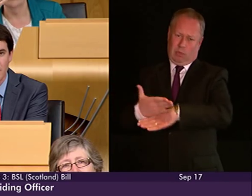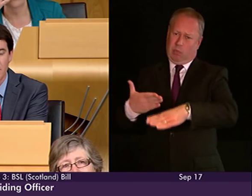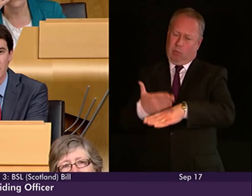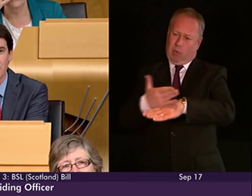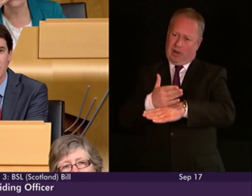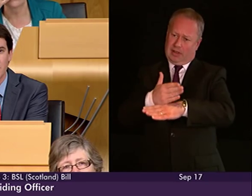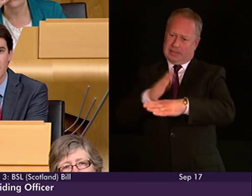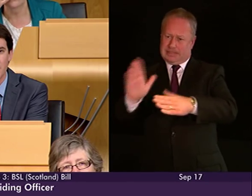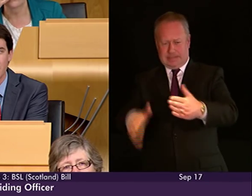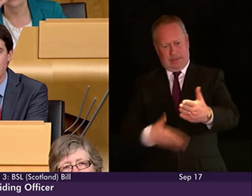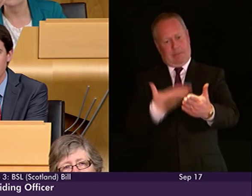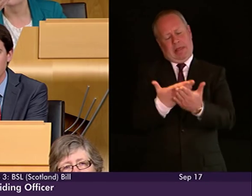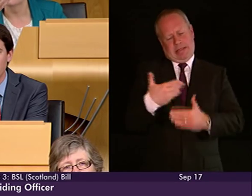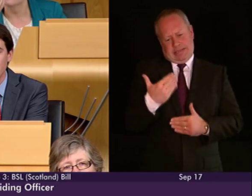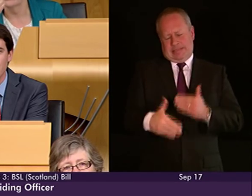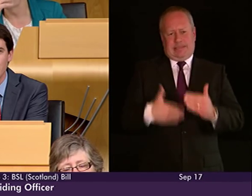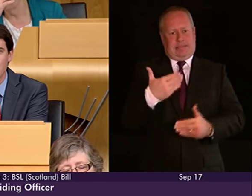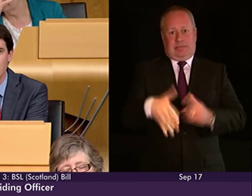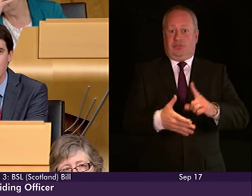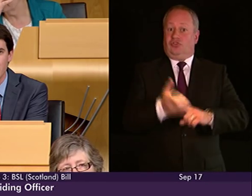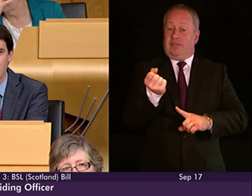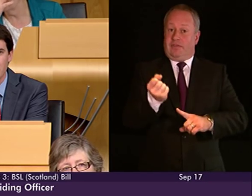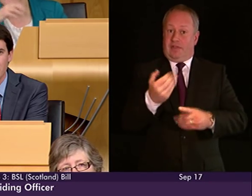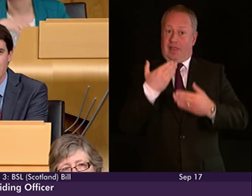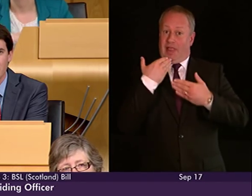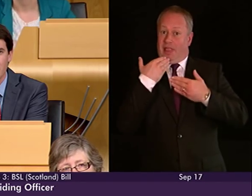bill to this stage. I also thank our